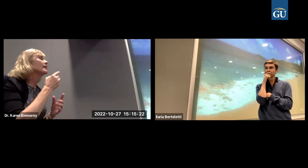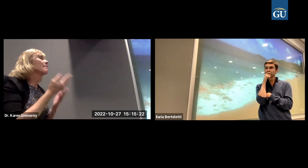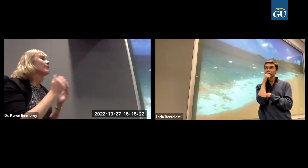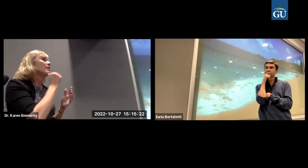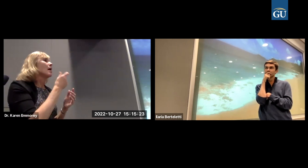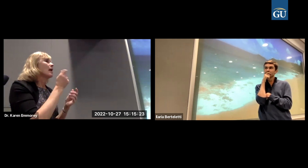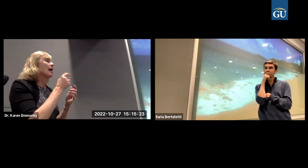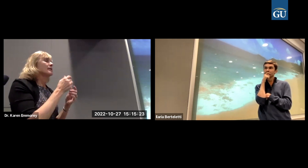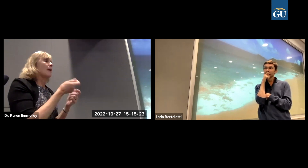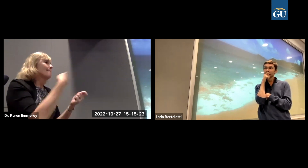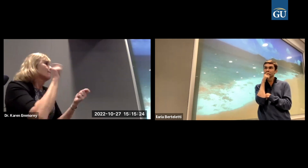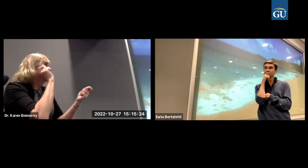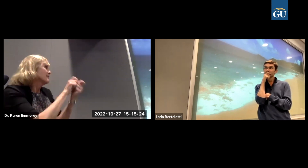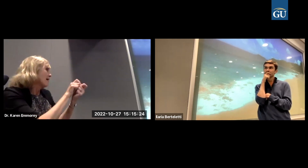so it's.